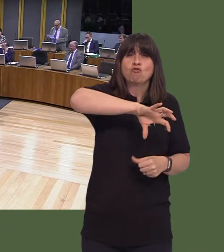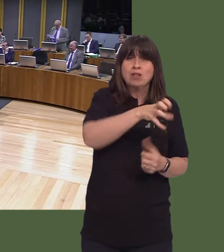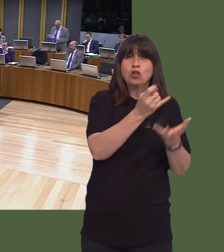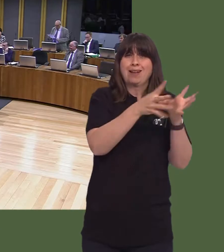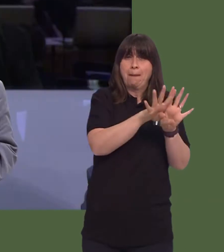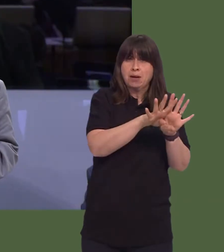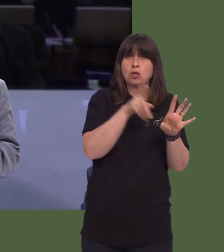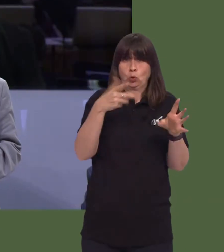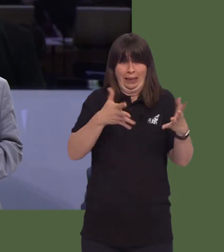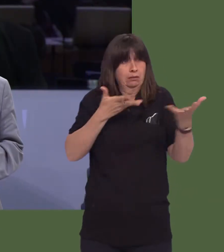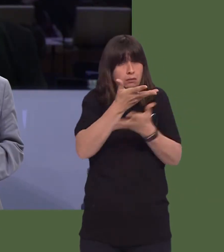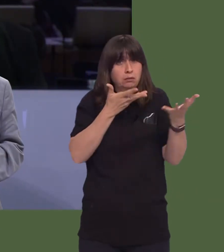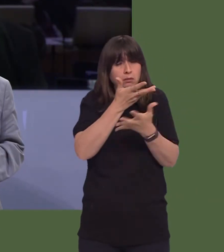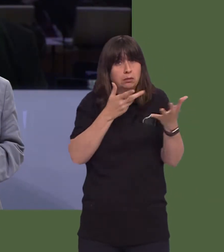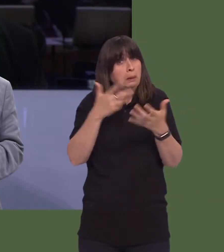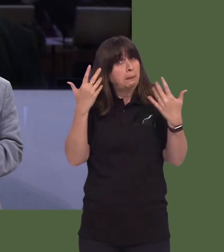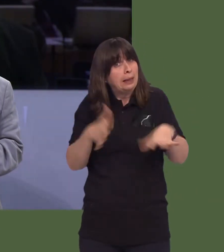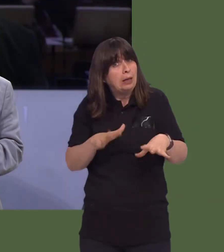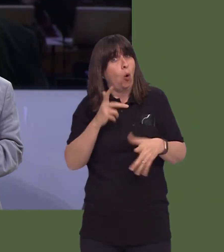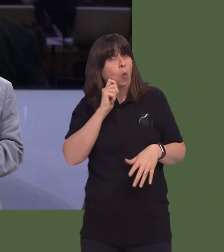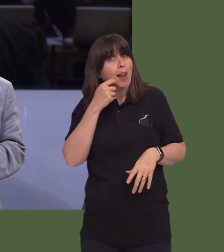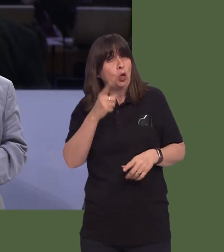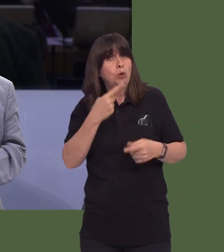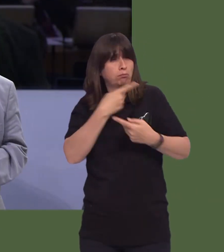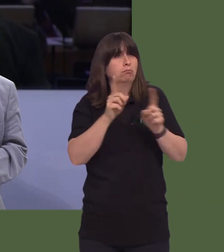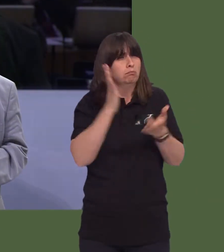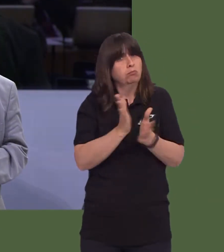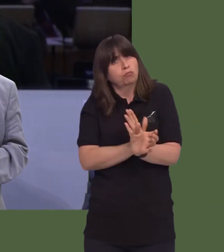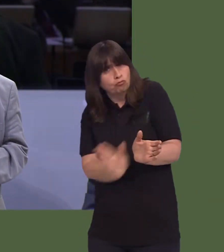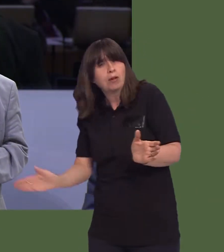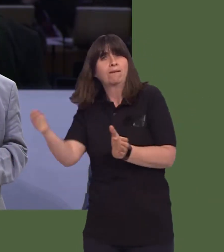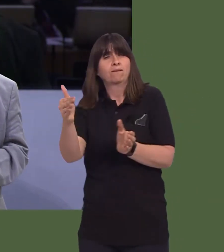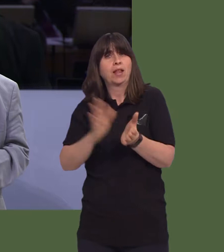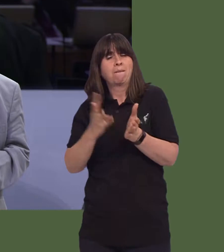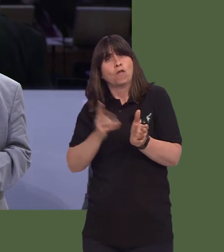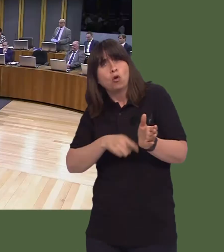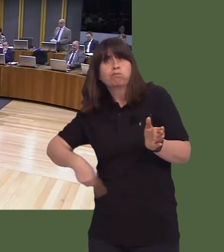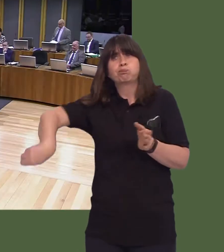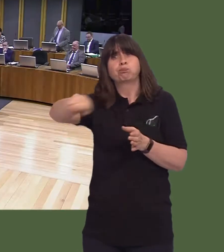you committed, and will you continue to commit, to building a relief road for the M4 in or around Newport please?